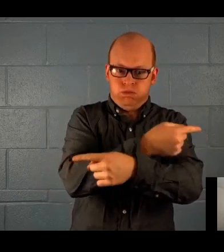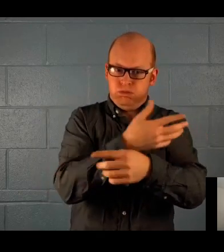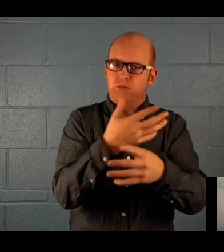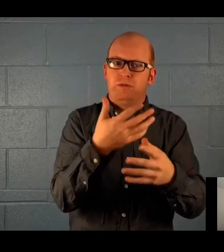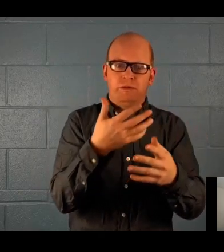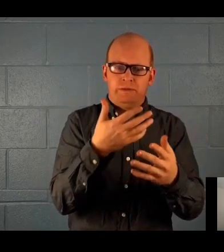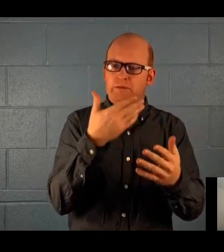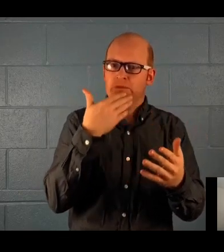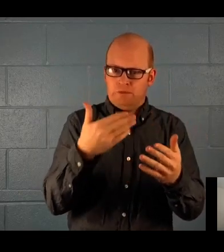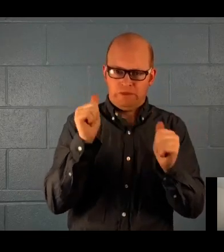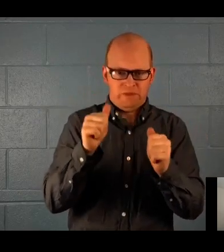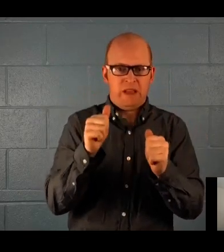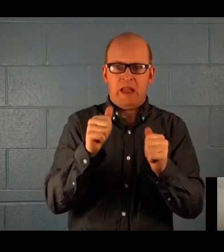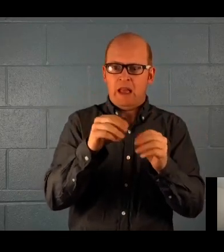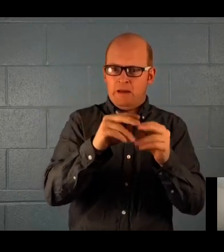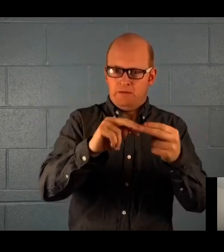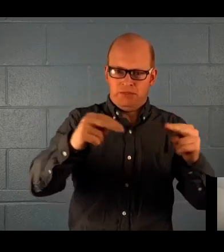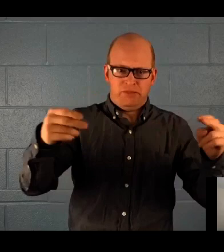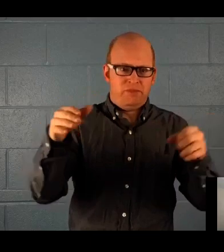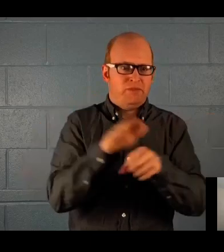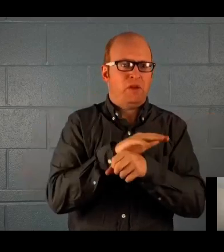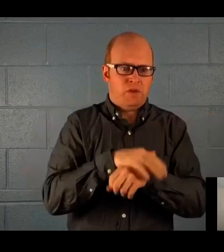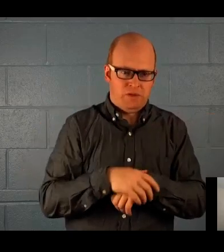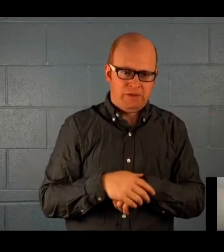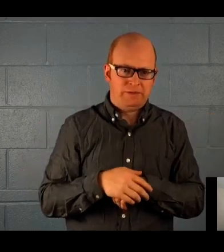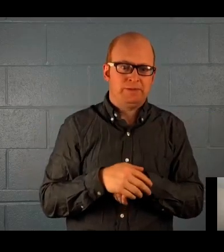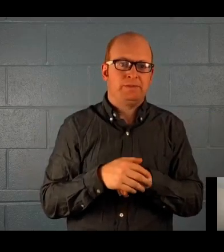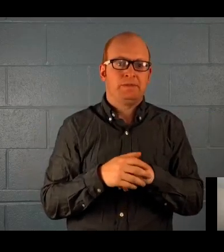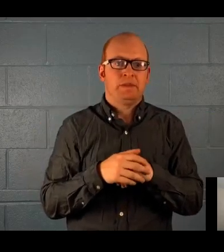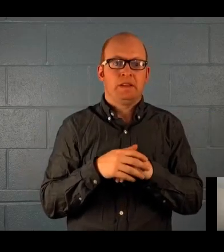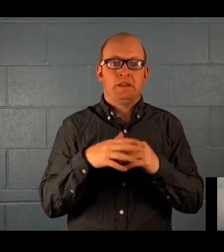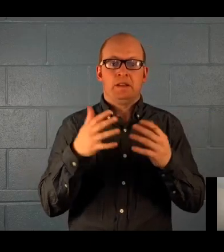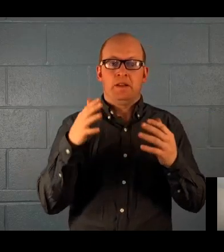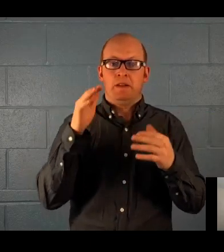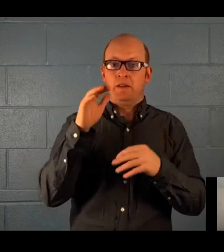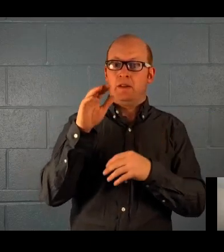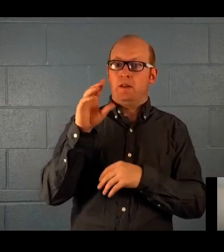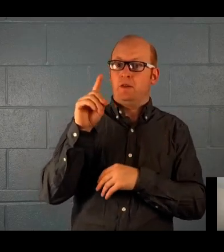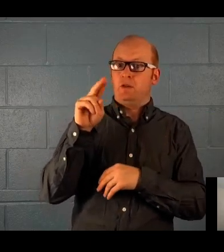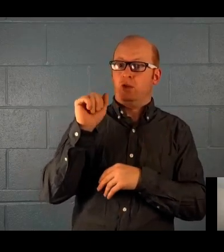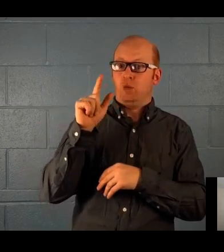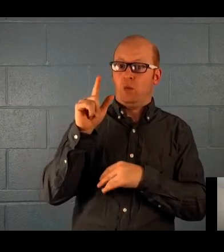1 phenotype. Using a more efficient dual vector platform, the AP